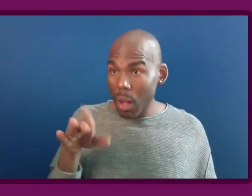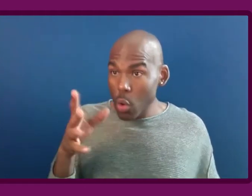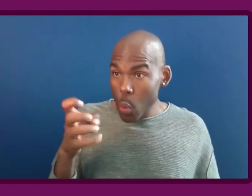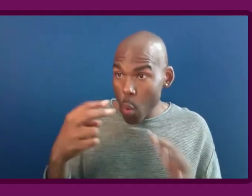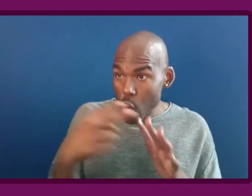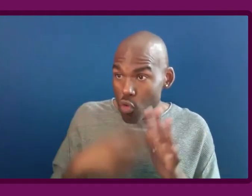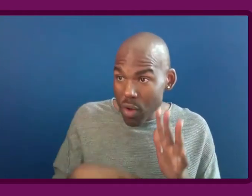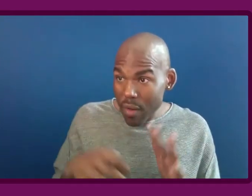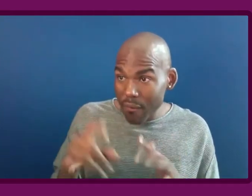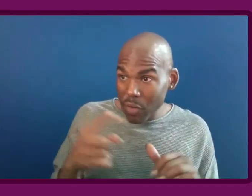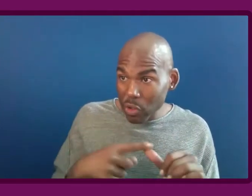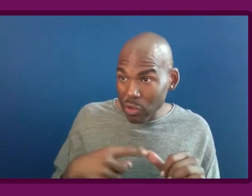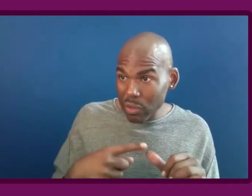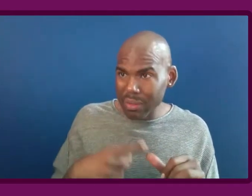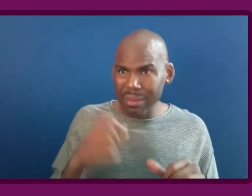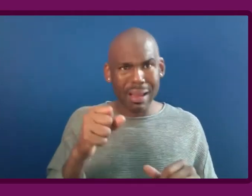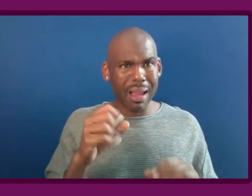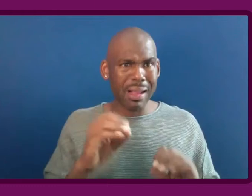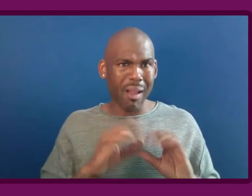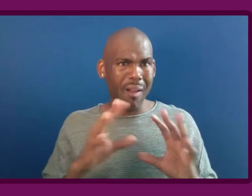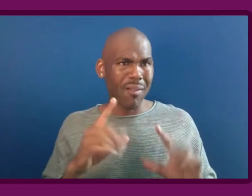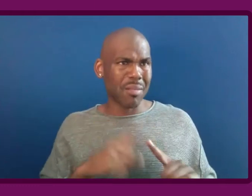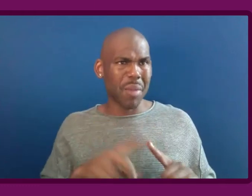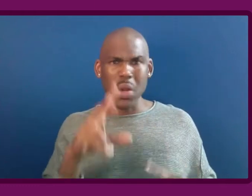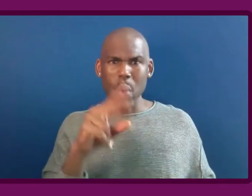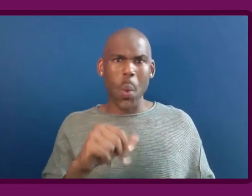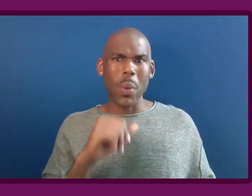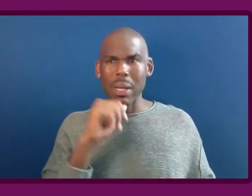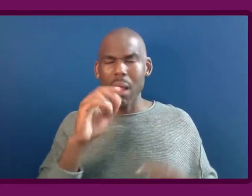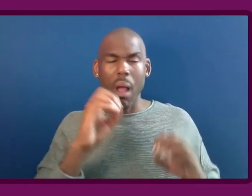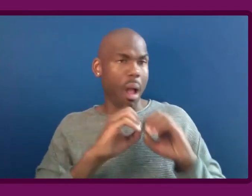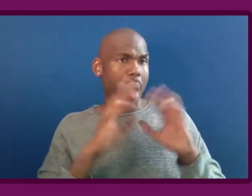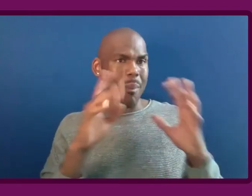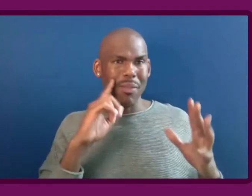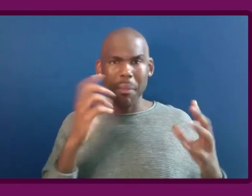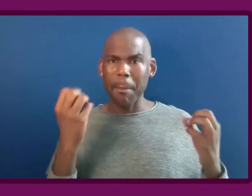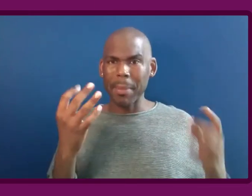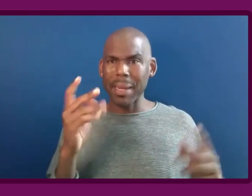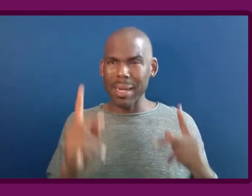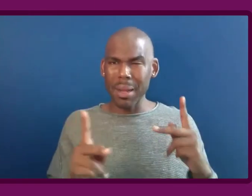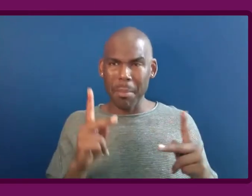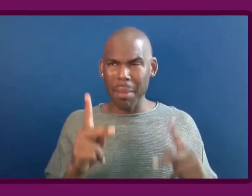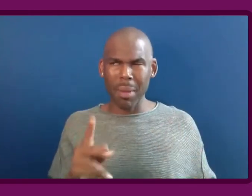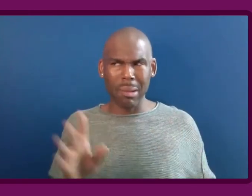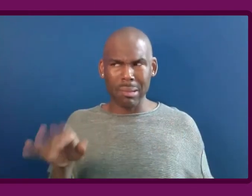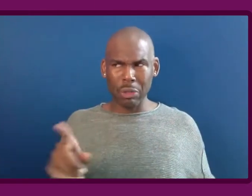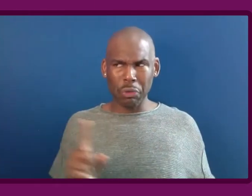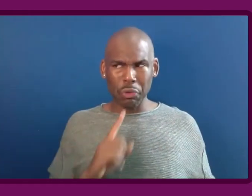it first?" You'll be like, "Yeah, it's obvious." But no, it's not obvious for many people. "Are you